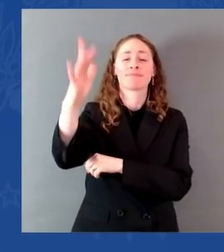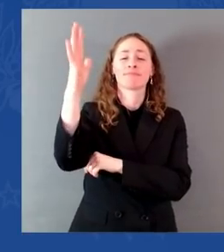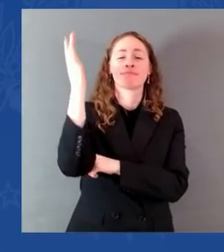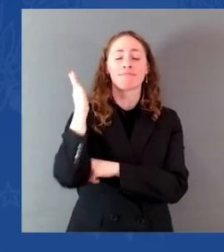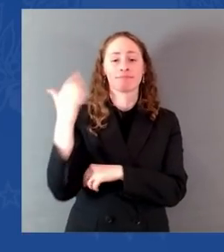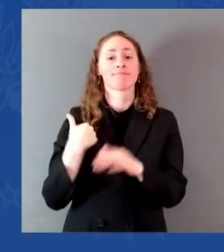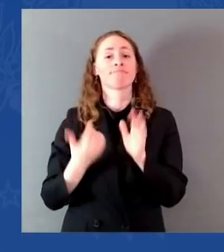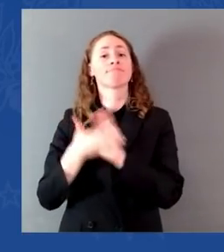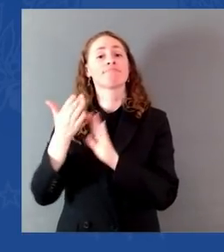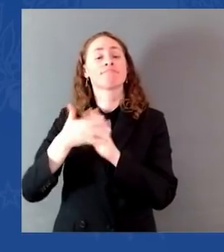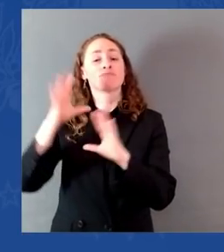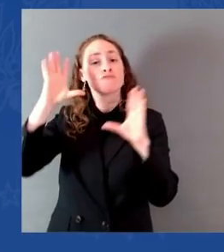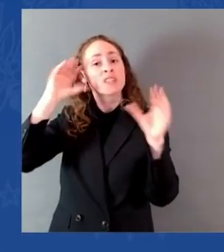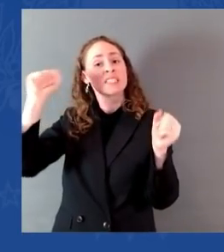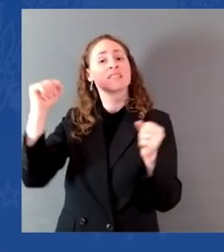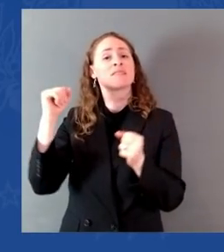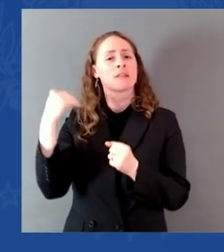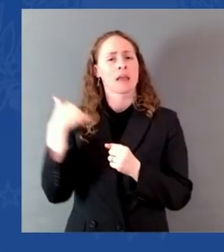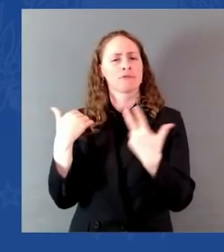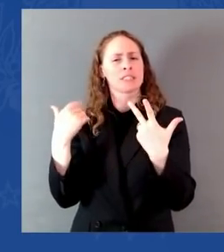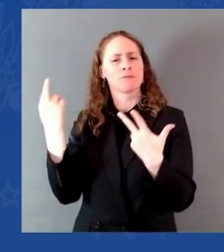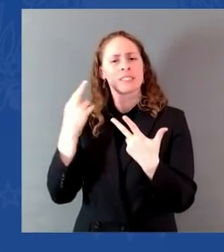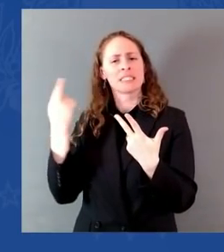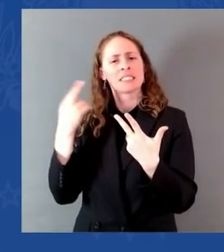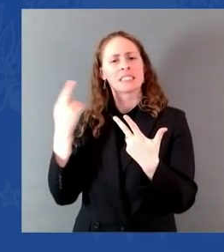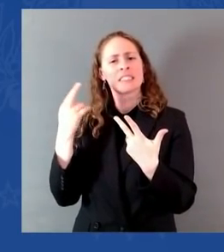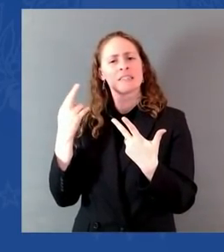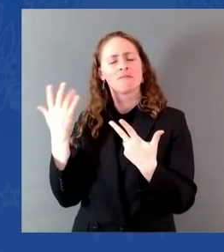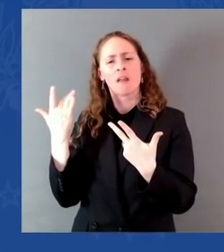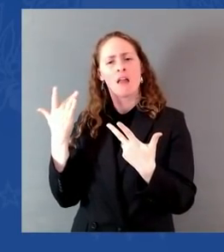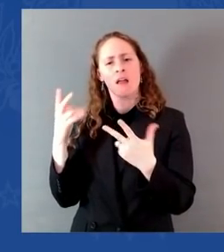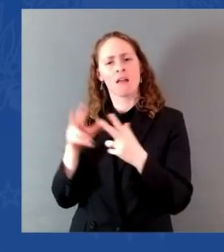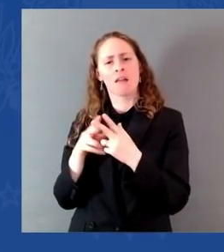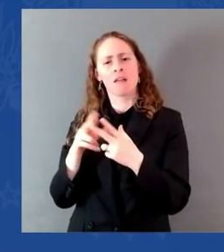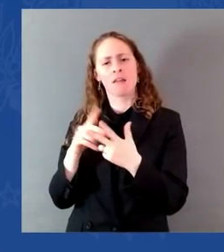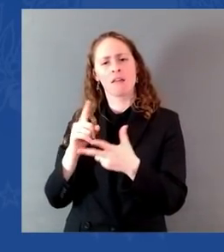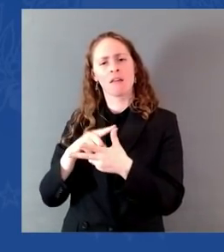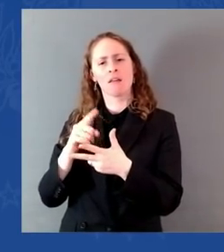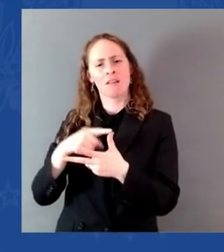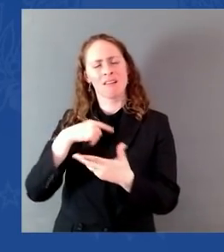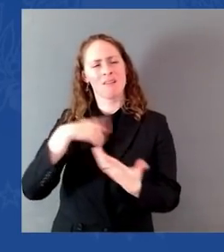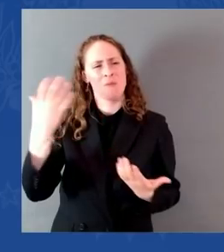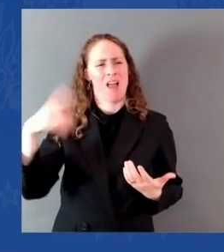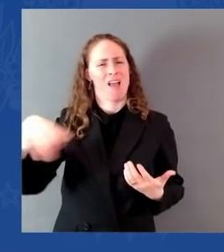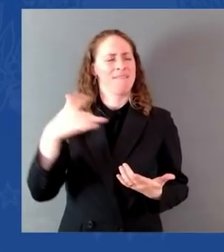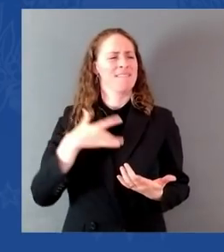Two, to rebuild the backbone of this country -- working-class and hardworking middle-class people.